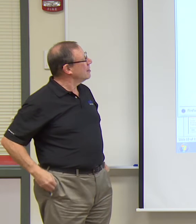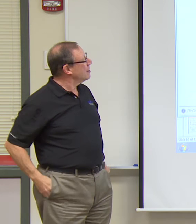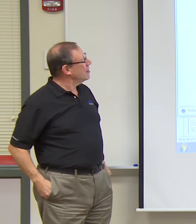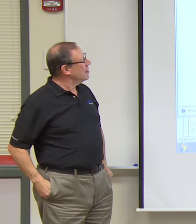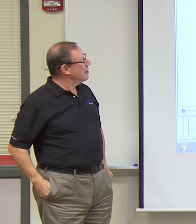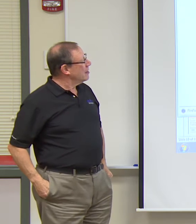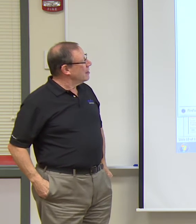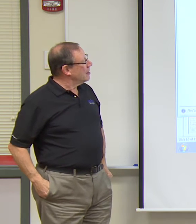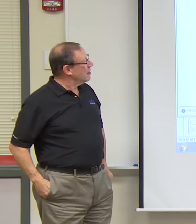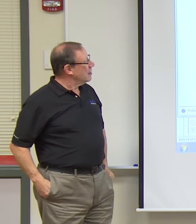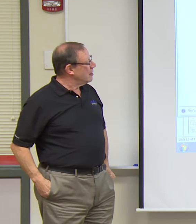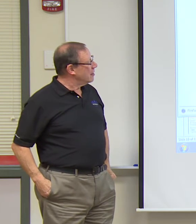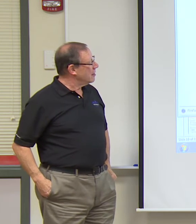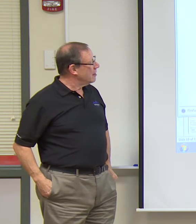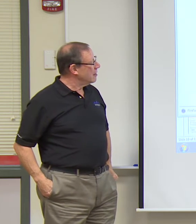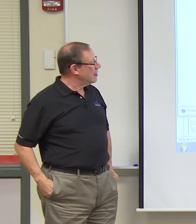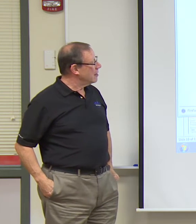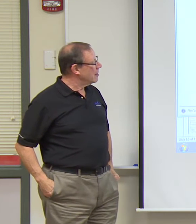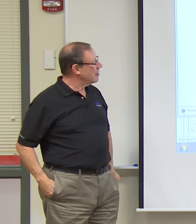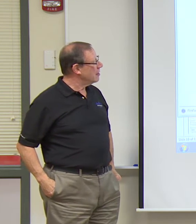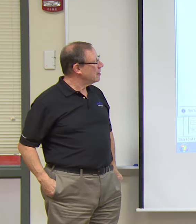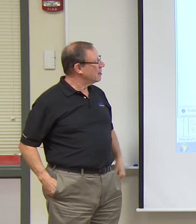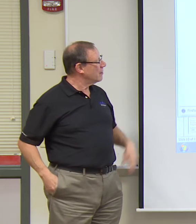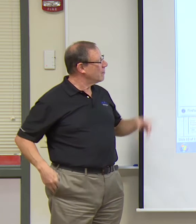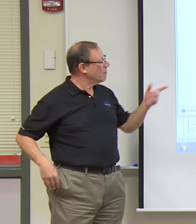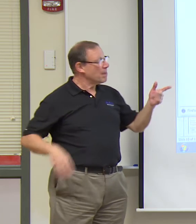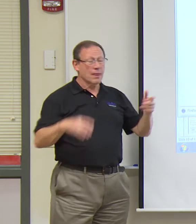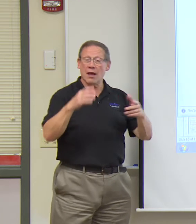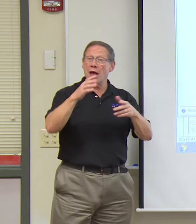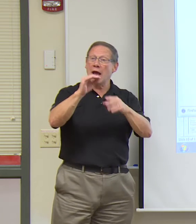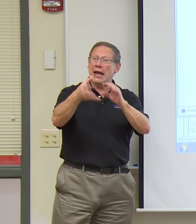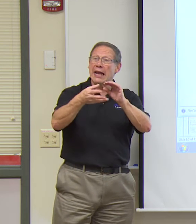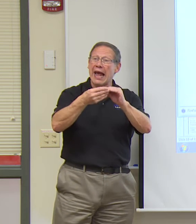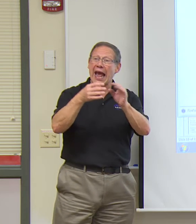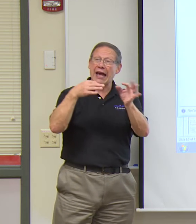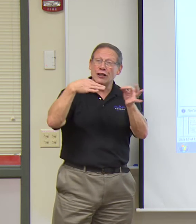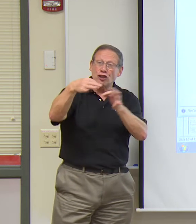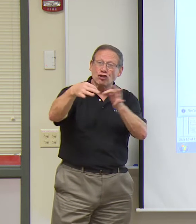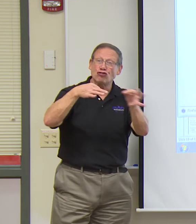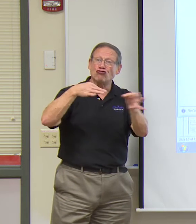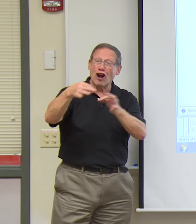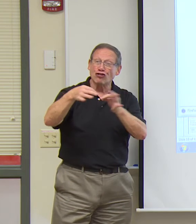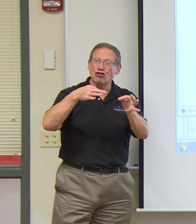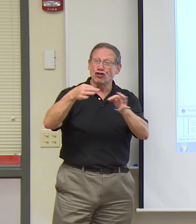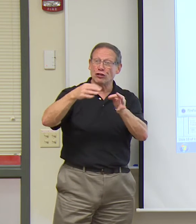And it comes in here with any instructions that you have. And it'll bring them in as draft,